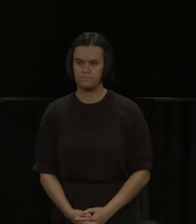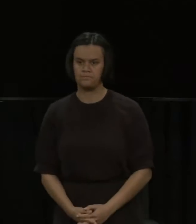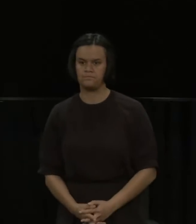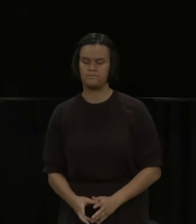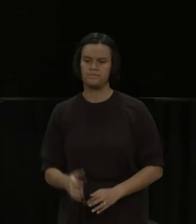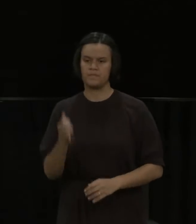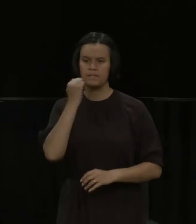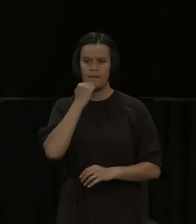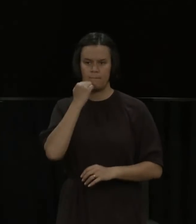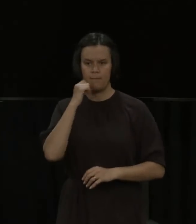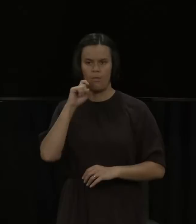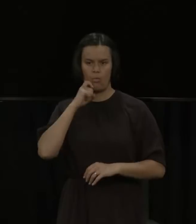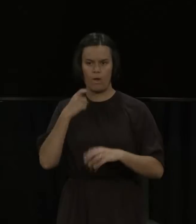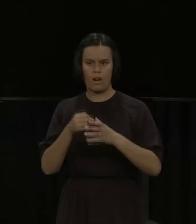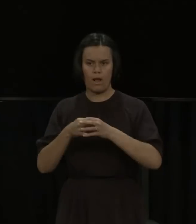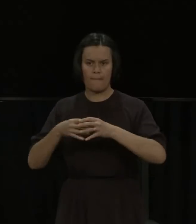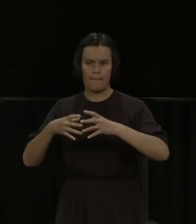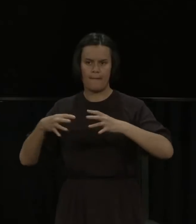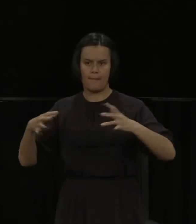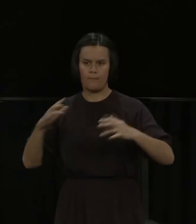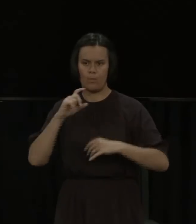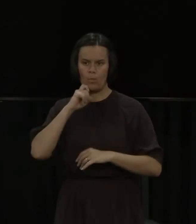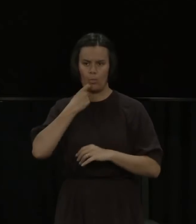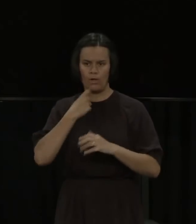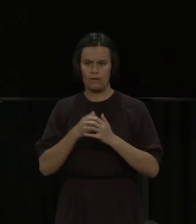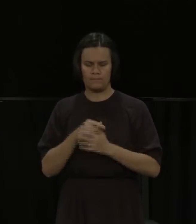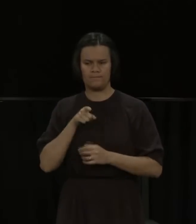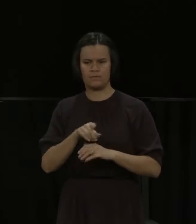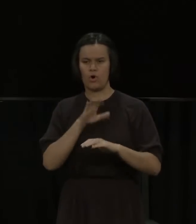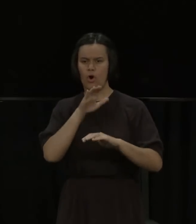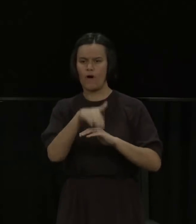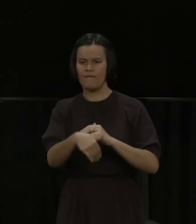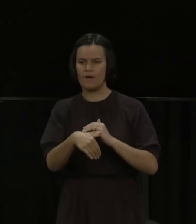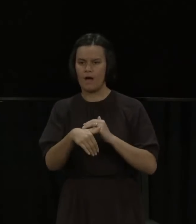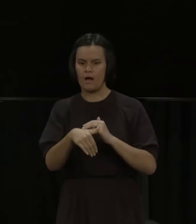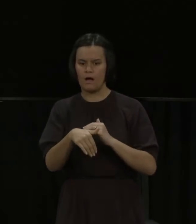I asked for an explanation from the team on that because I know the numbers are well within our